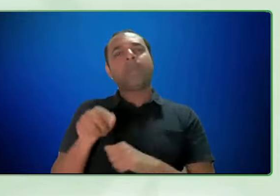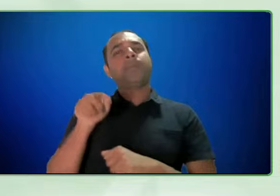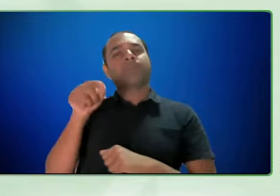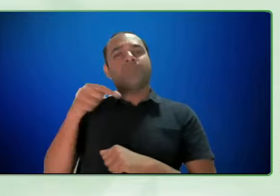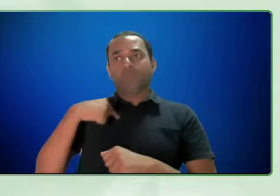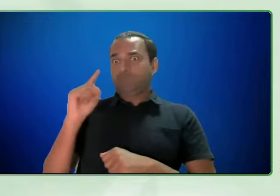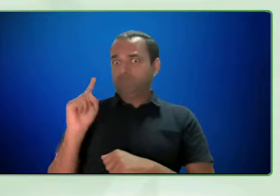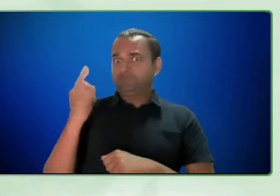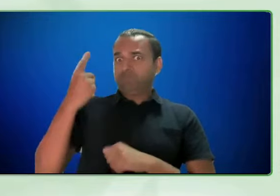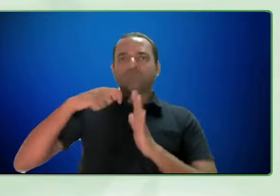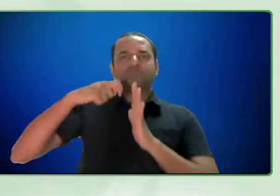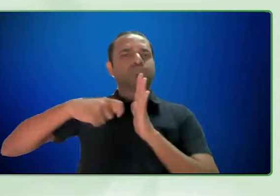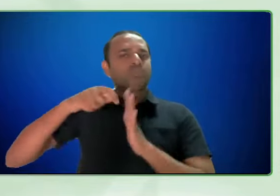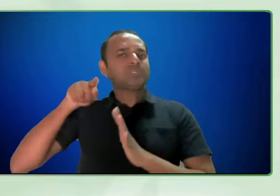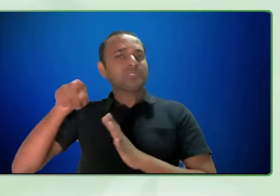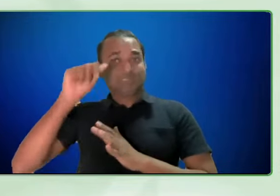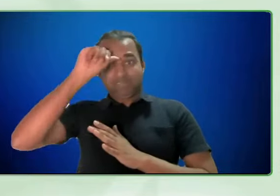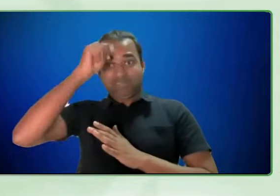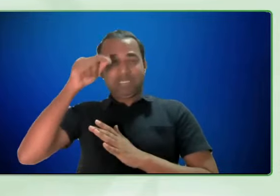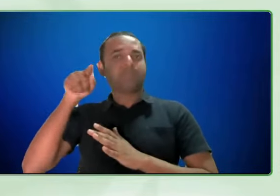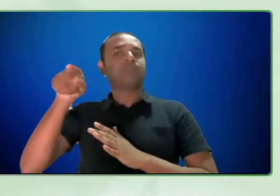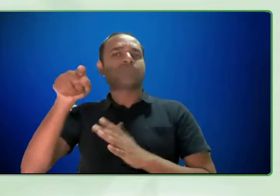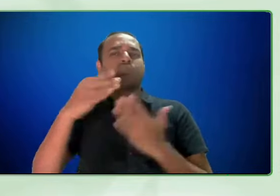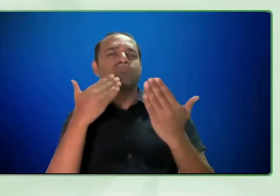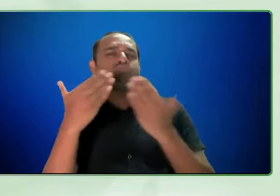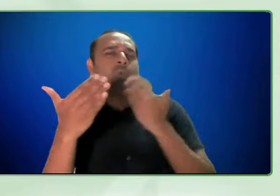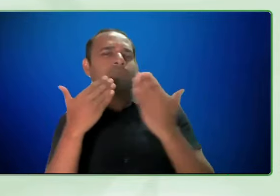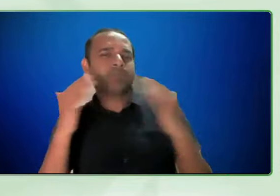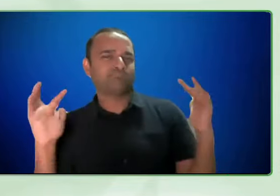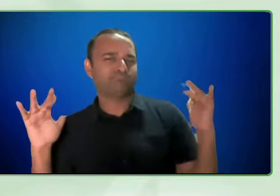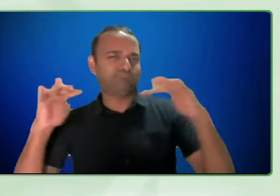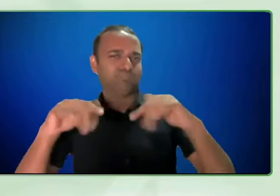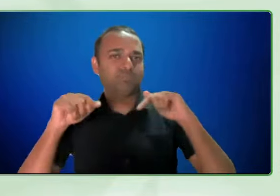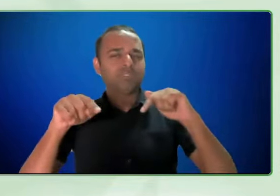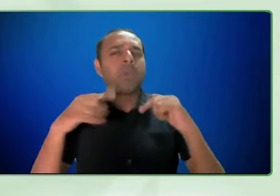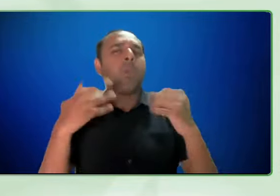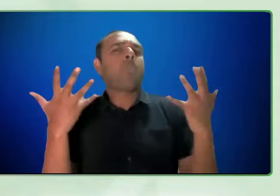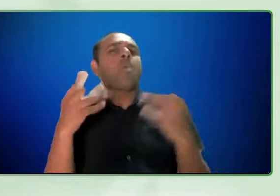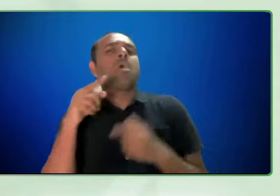To give background to the question, in September after extensive and